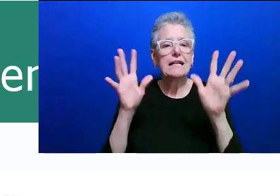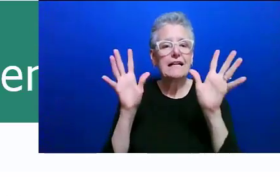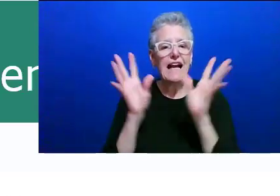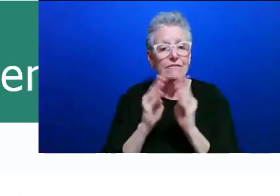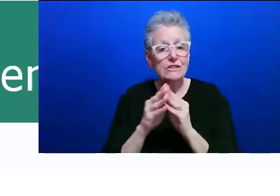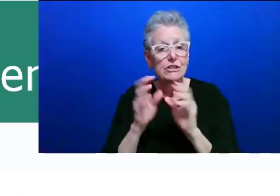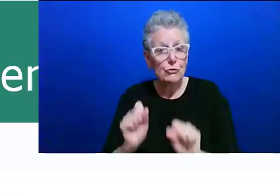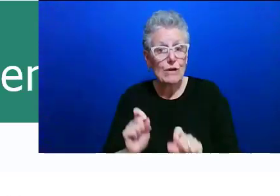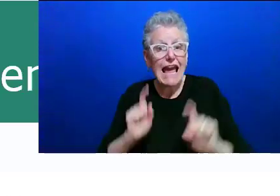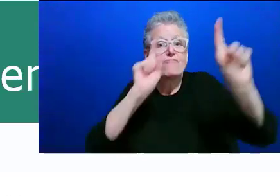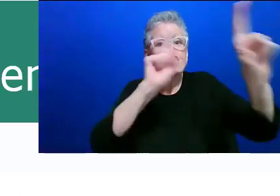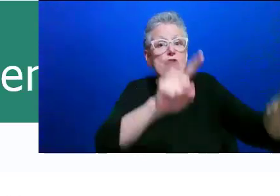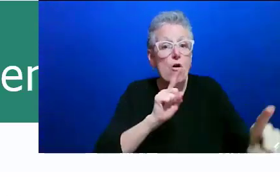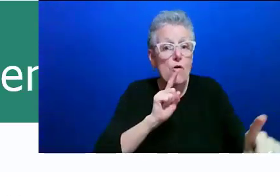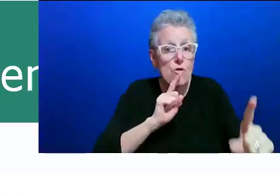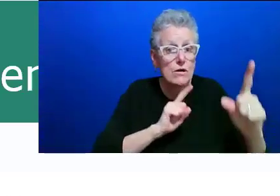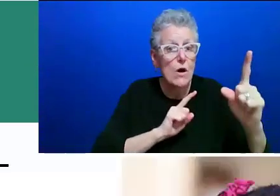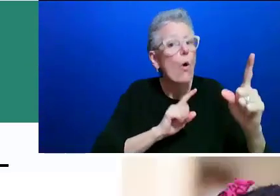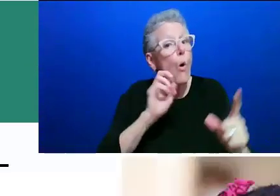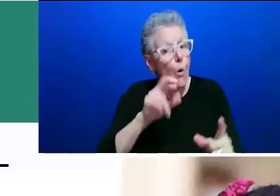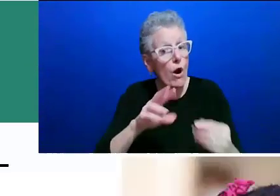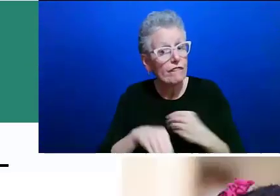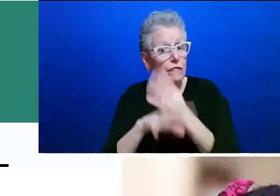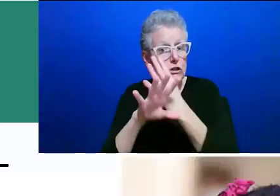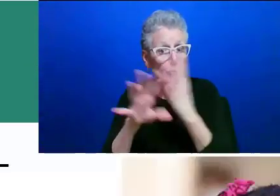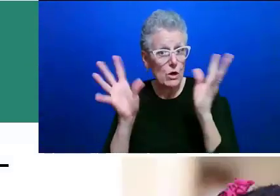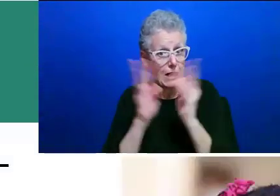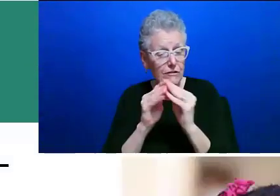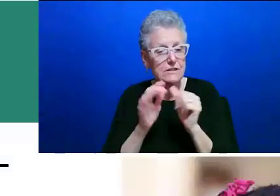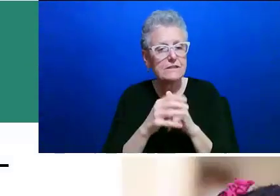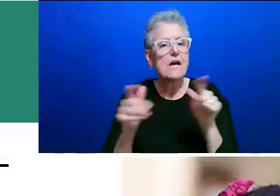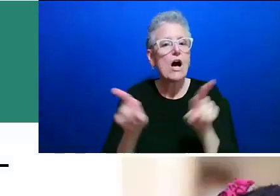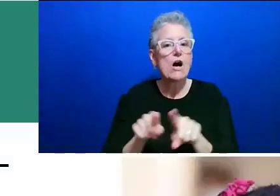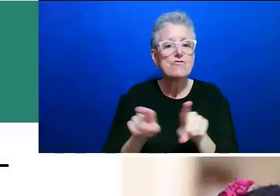or participate virtually. Additionally there are